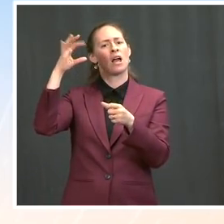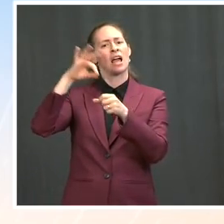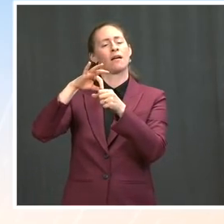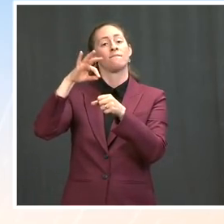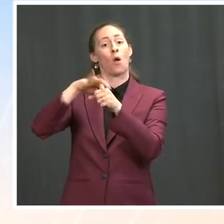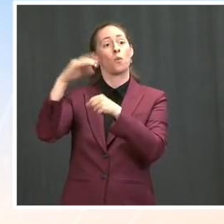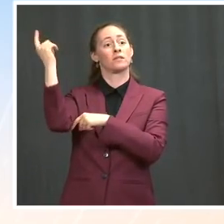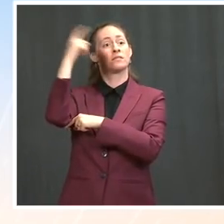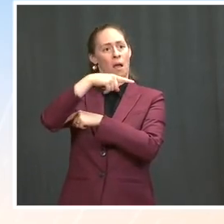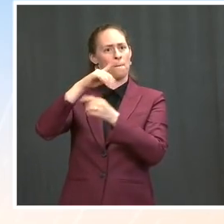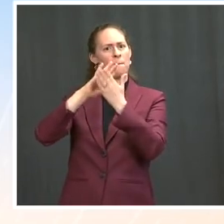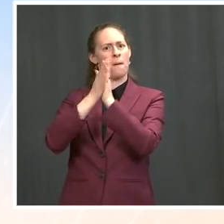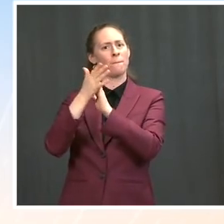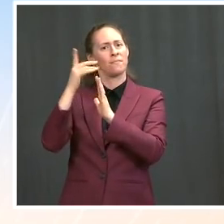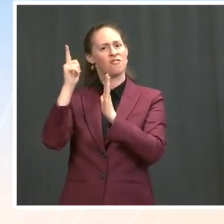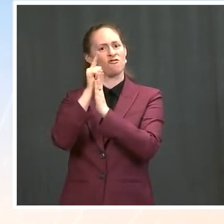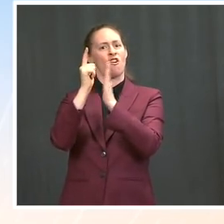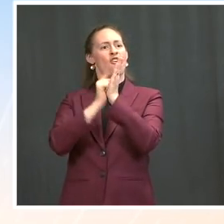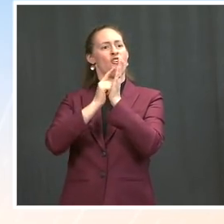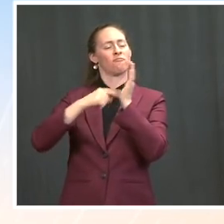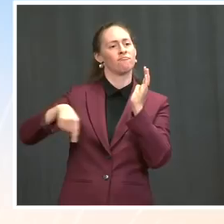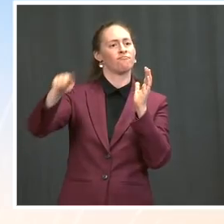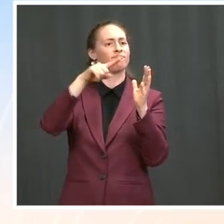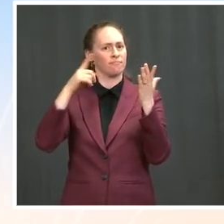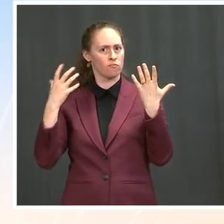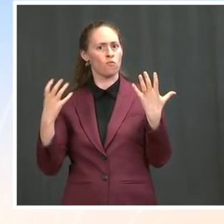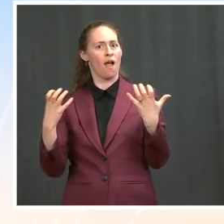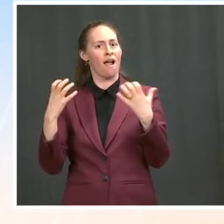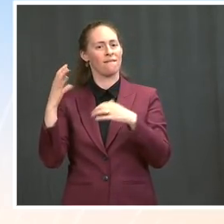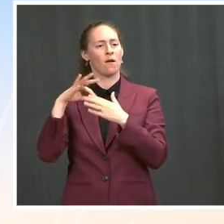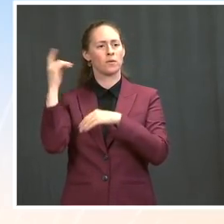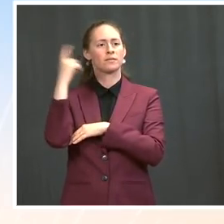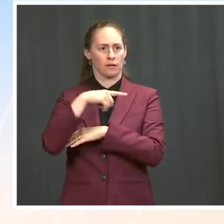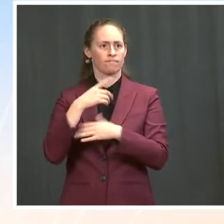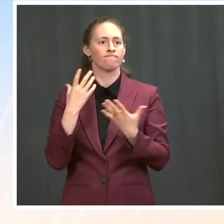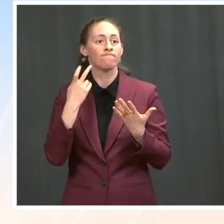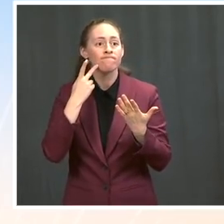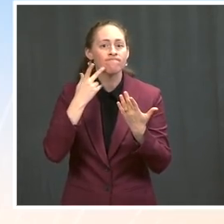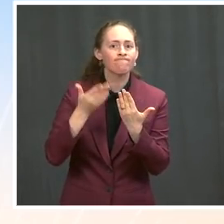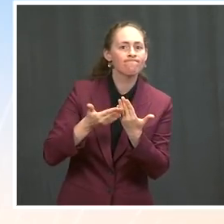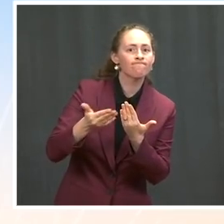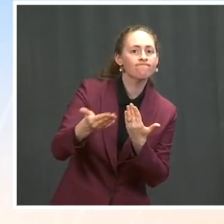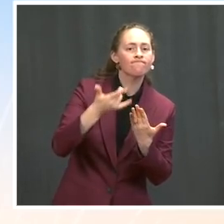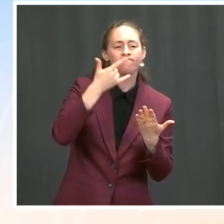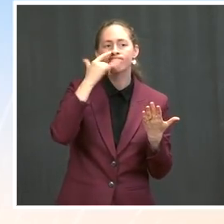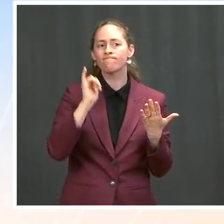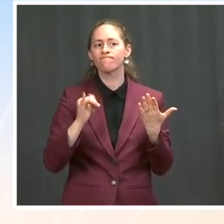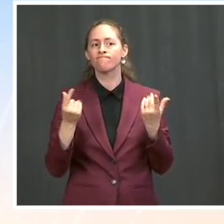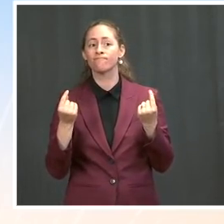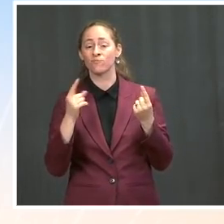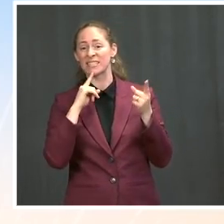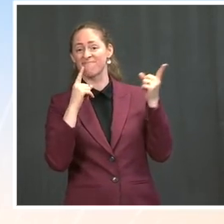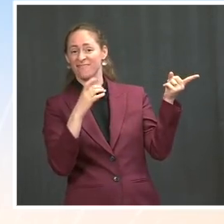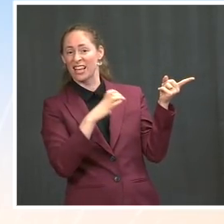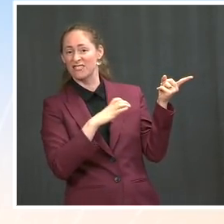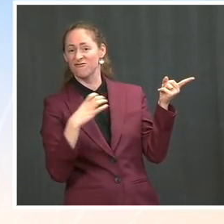should be seen as an incremental step forward. We'll see what's the next step in Congress. Go ahead. The Press: Jen, thank you.